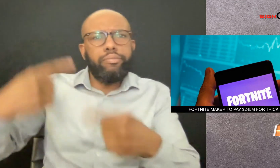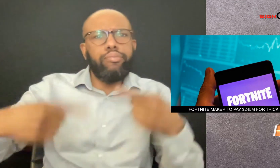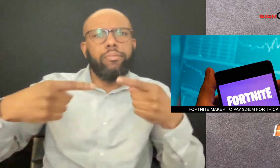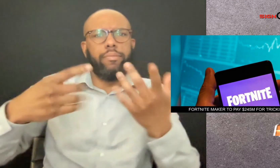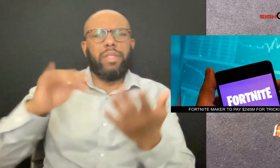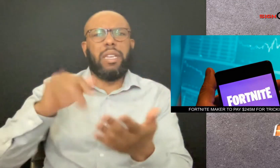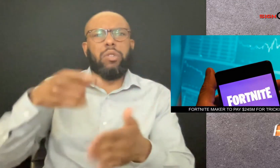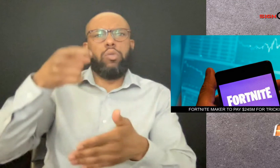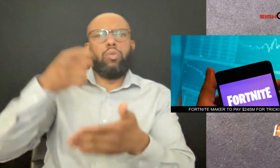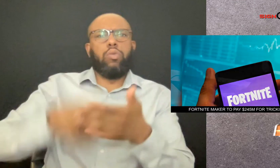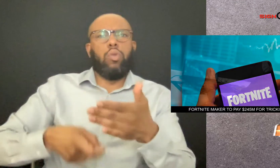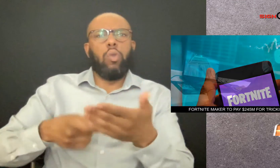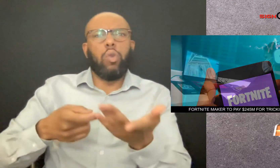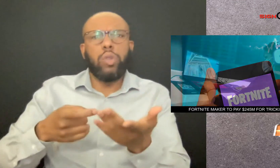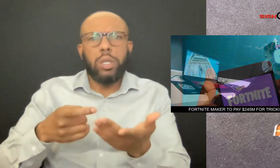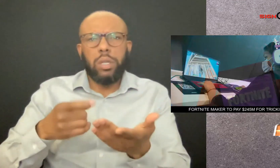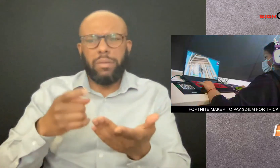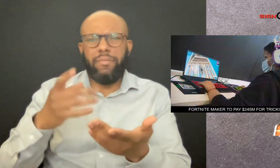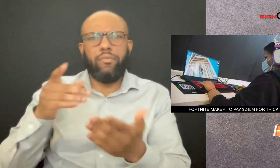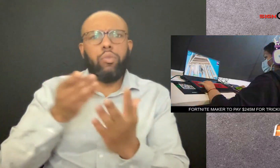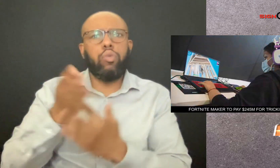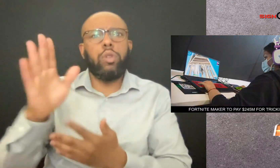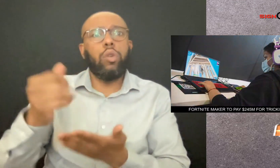When customers disputed the charges with their credit card